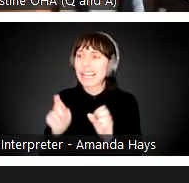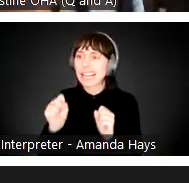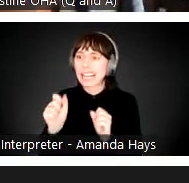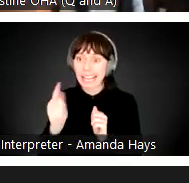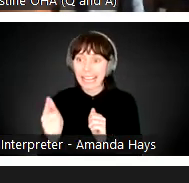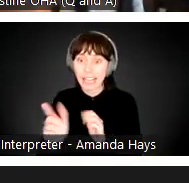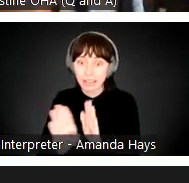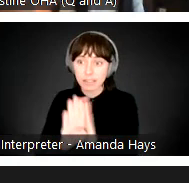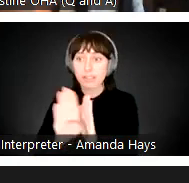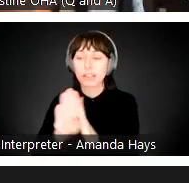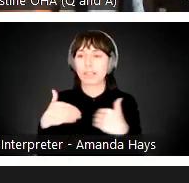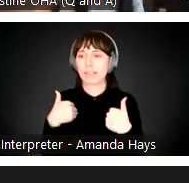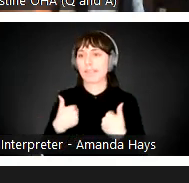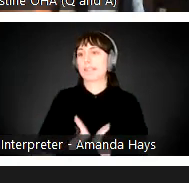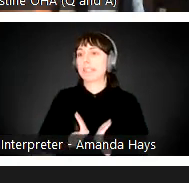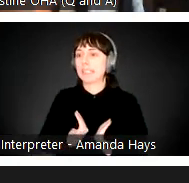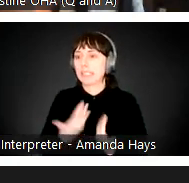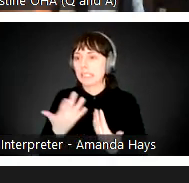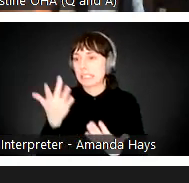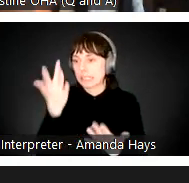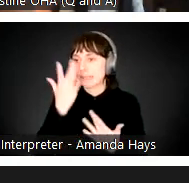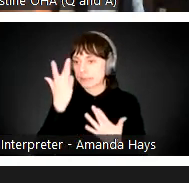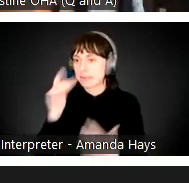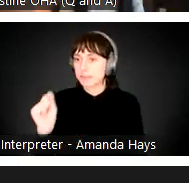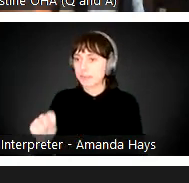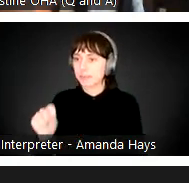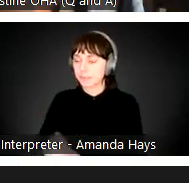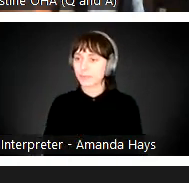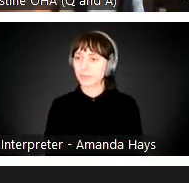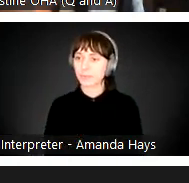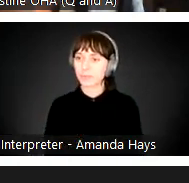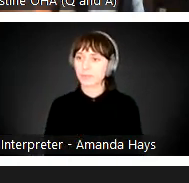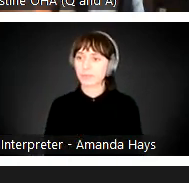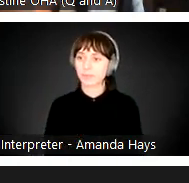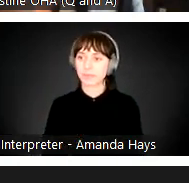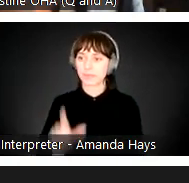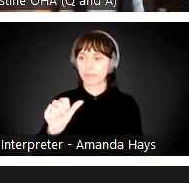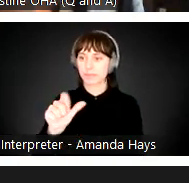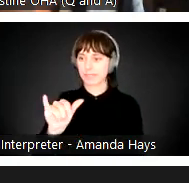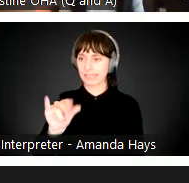Long COVID. This is Lynn. We're going to push the Q and